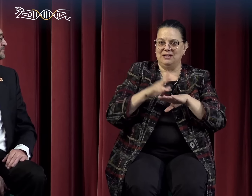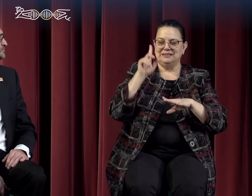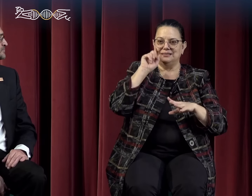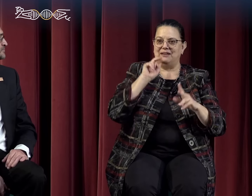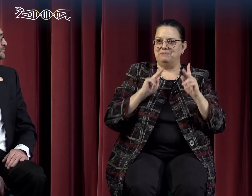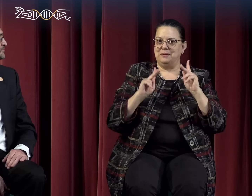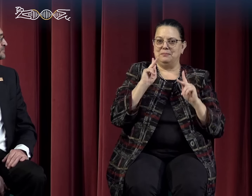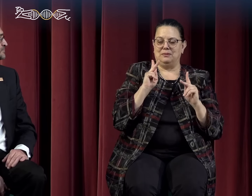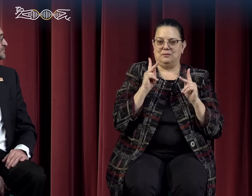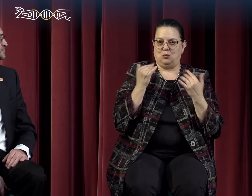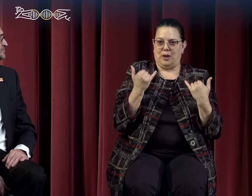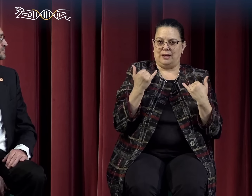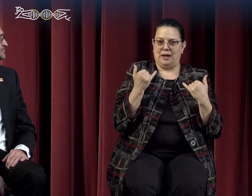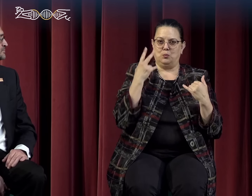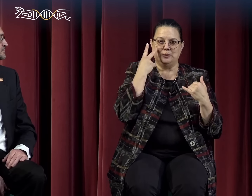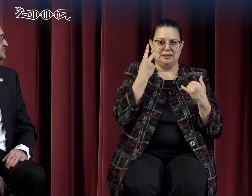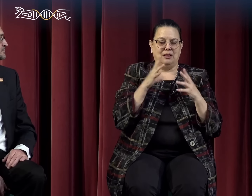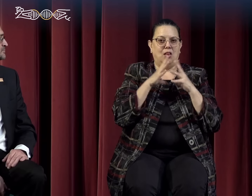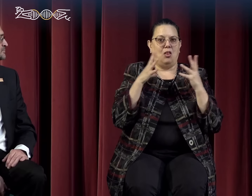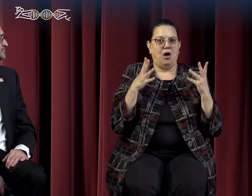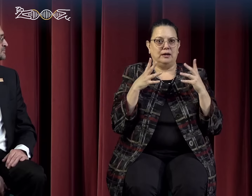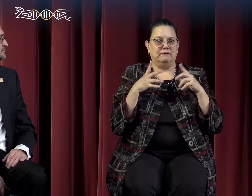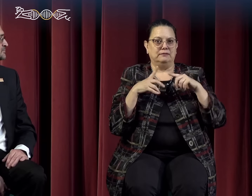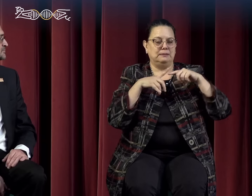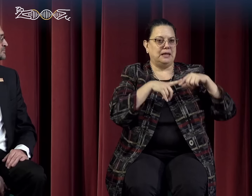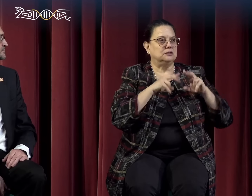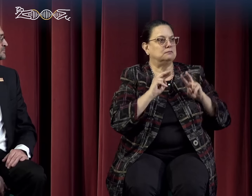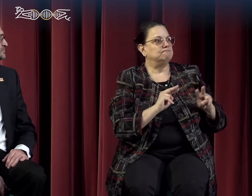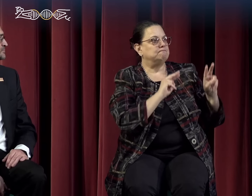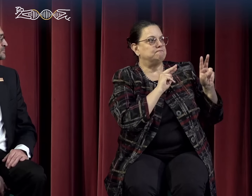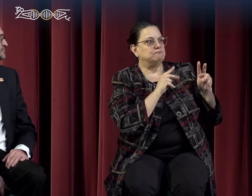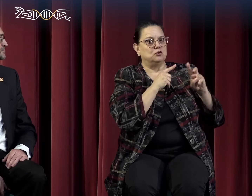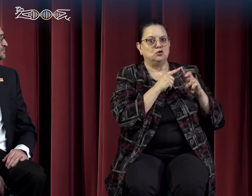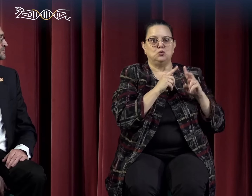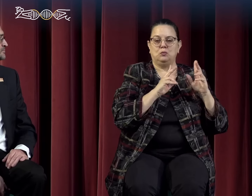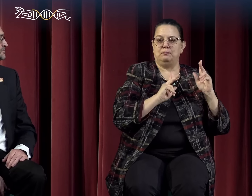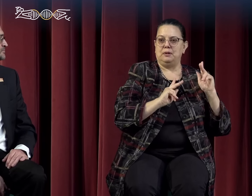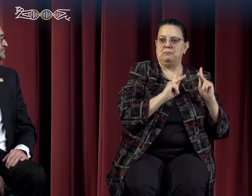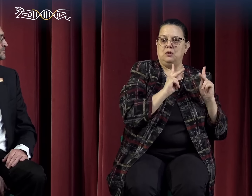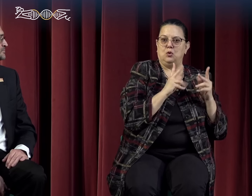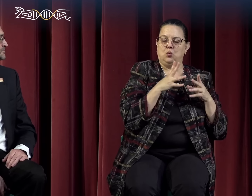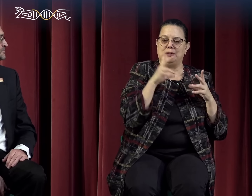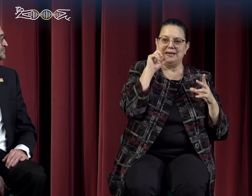I am thinking about impact on Deaf people and right now Deaf people who